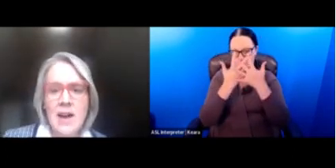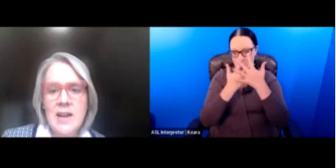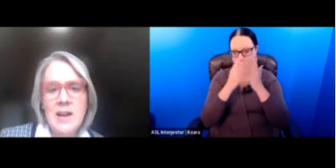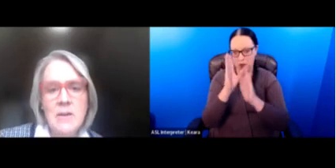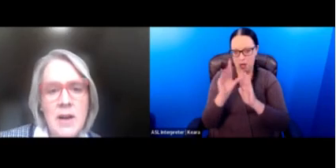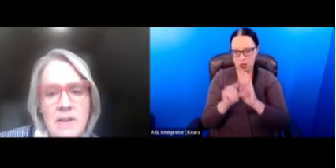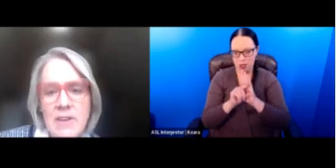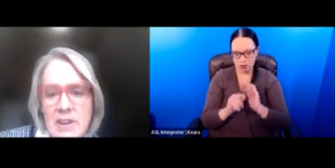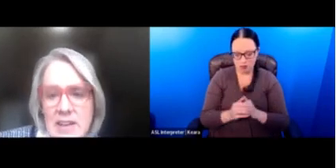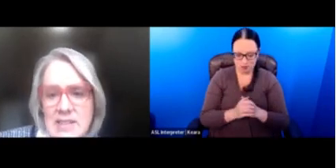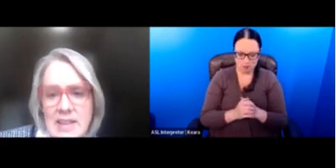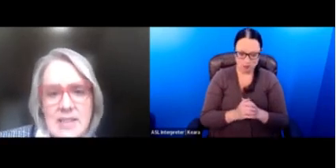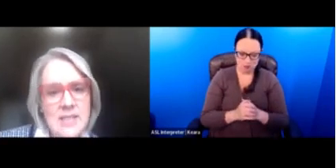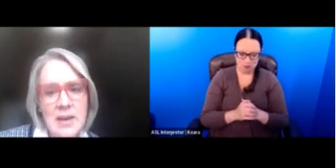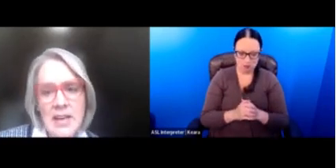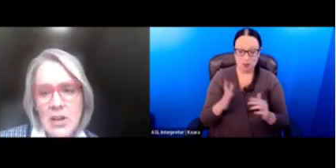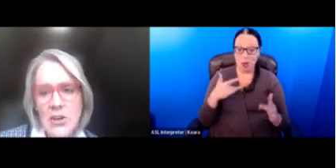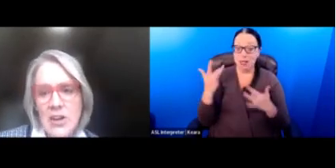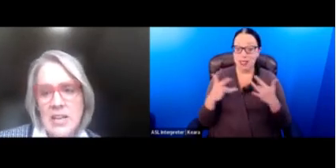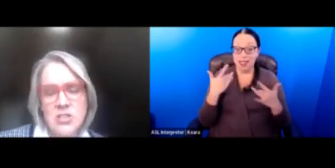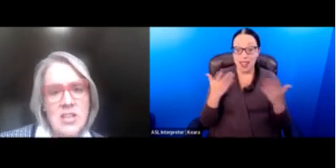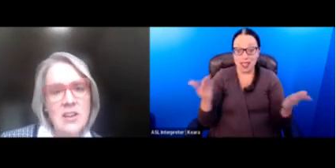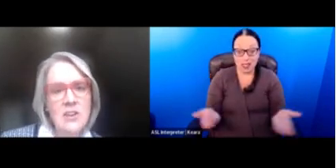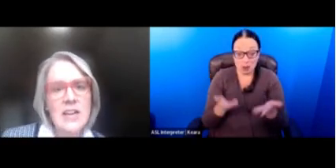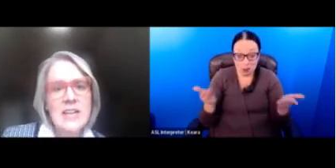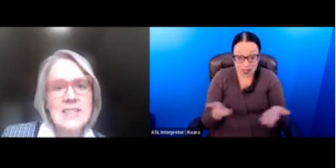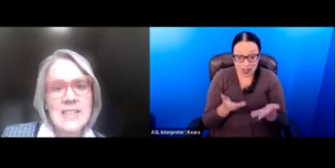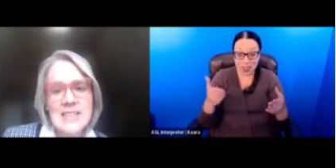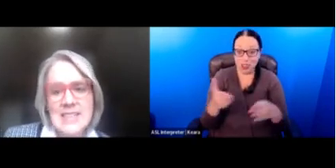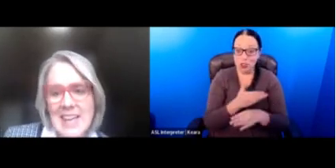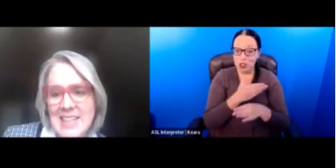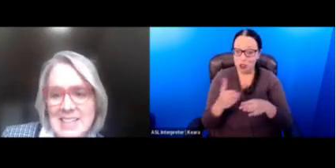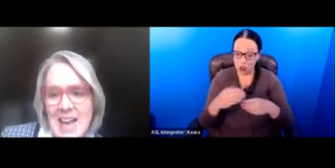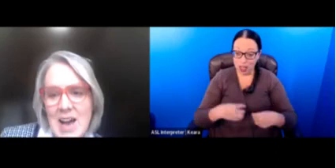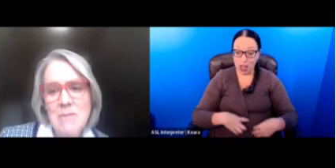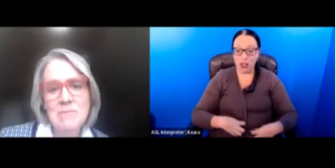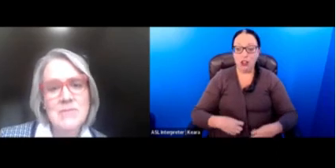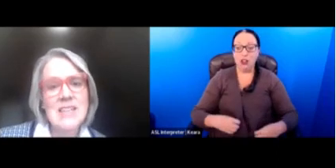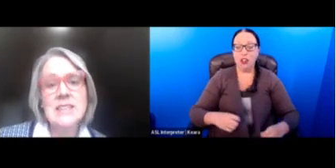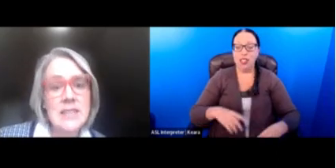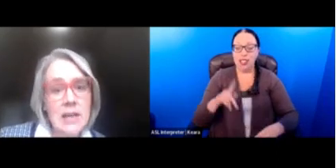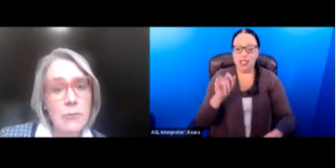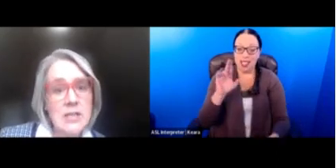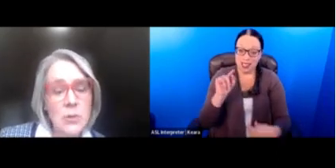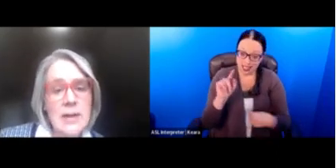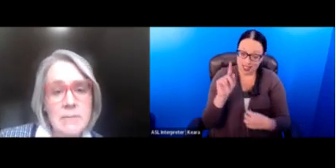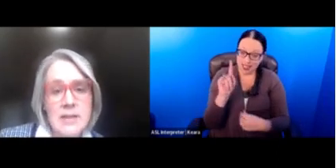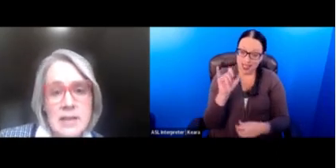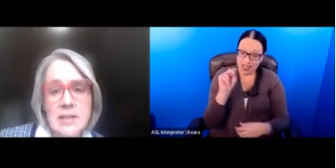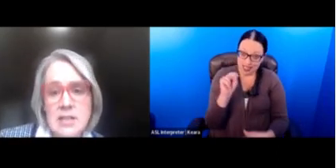background. So I am very excited to be here and share Tennessee's dignity of risk we named it